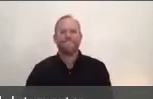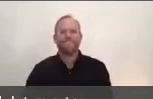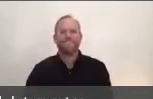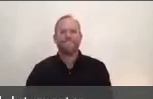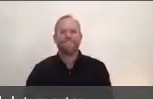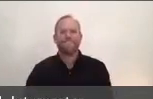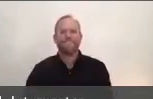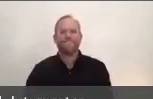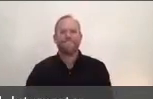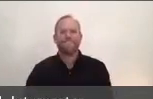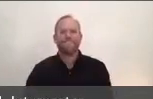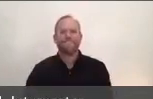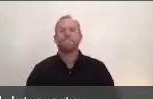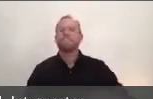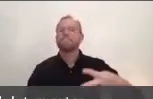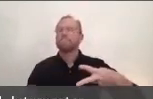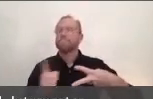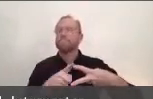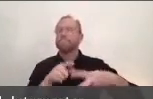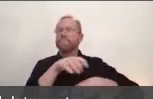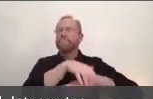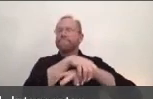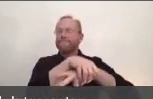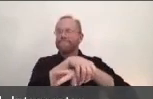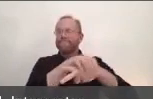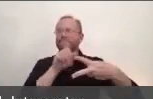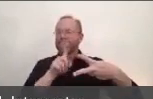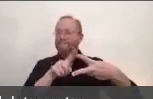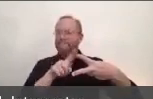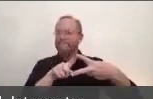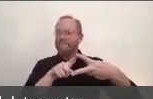or MarinHHS.org/coronavirus-es